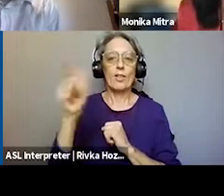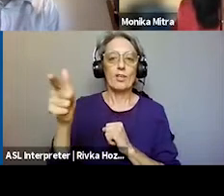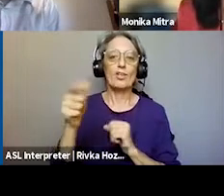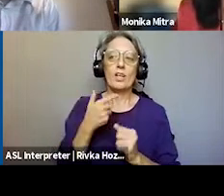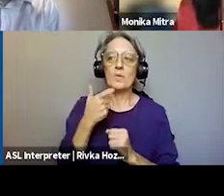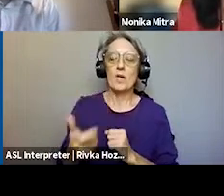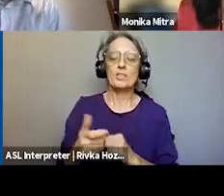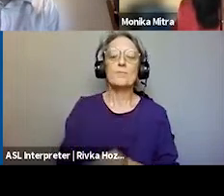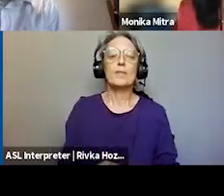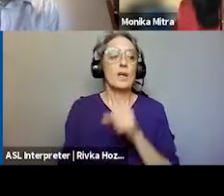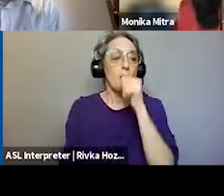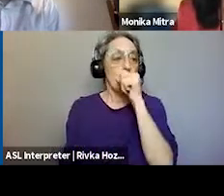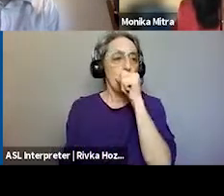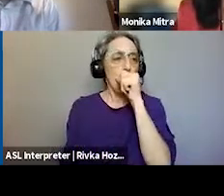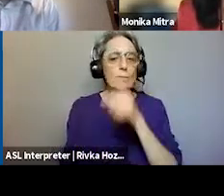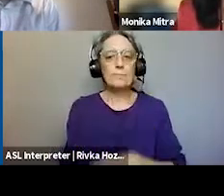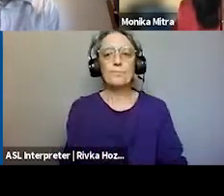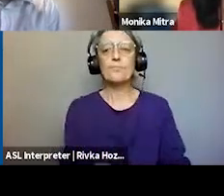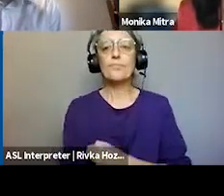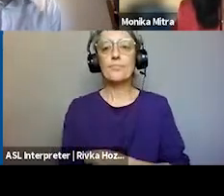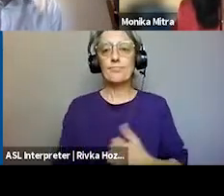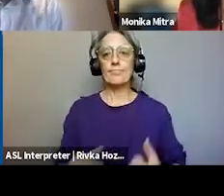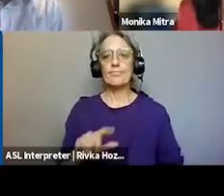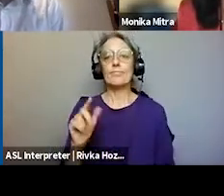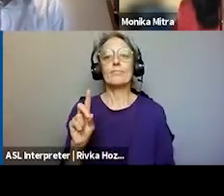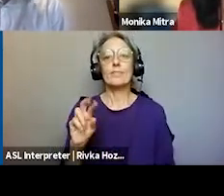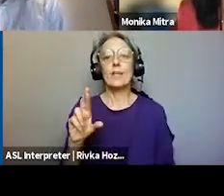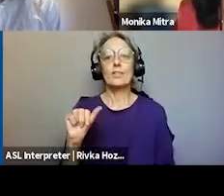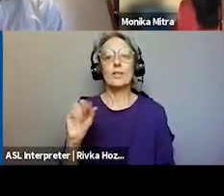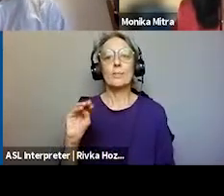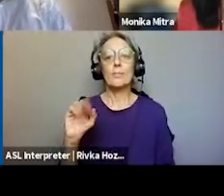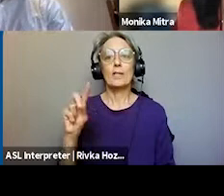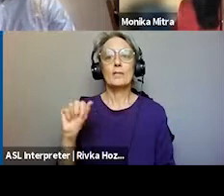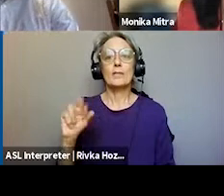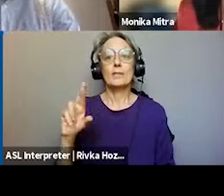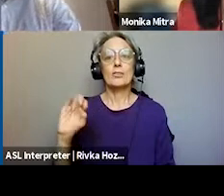now my pleasure to turn it over to Dr. Amanda Reichard, Program Specialist at the National